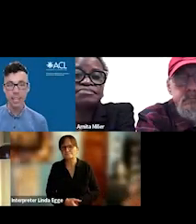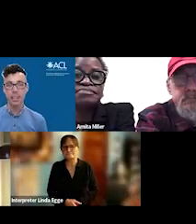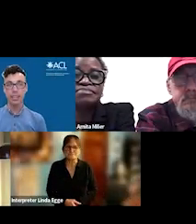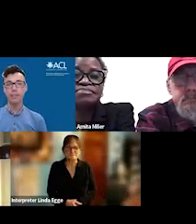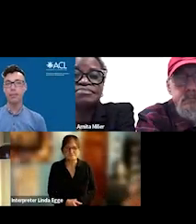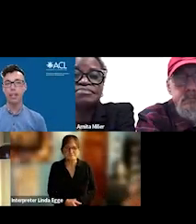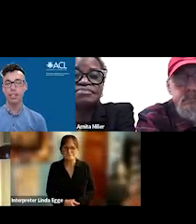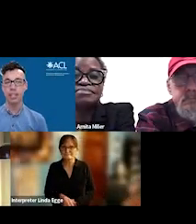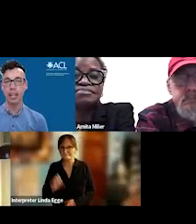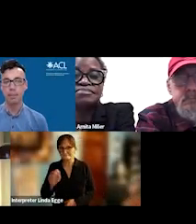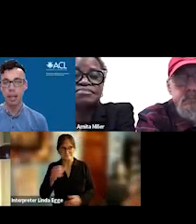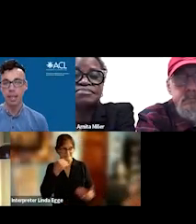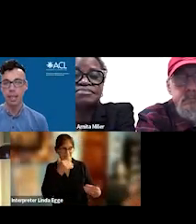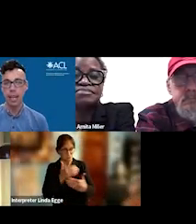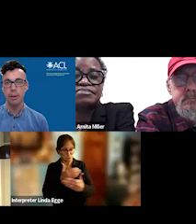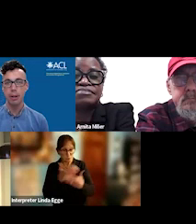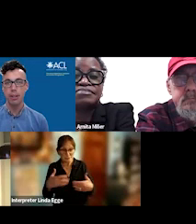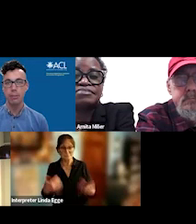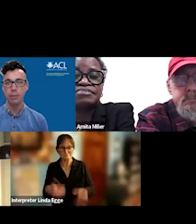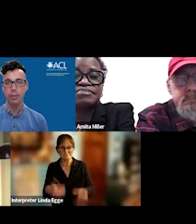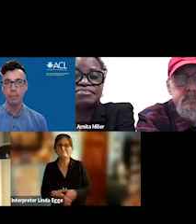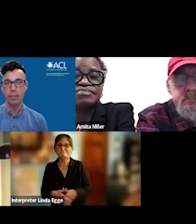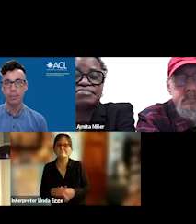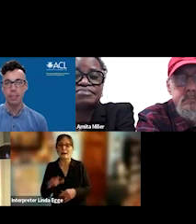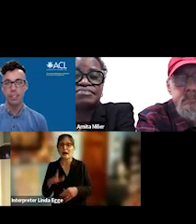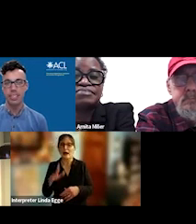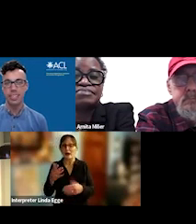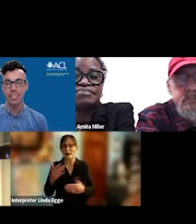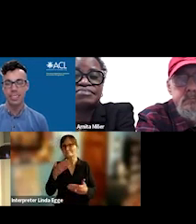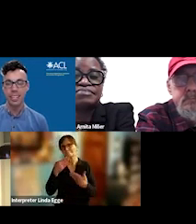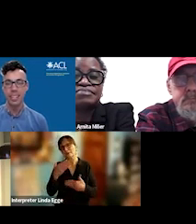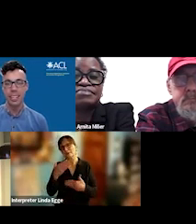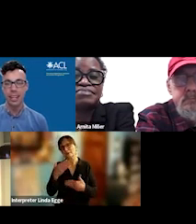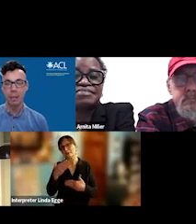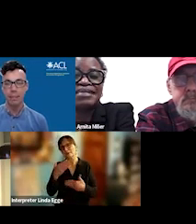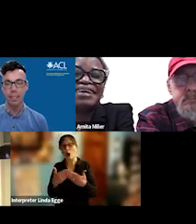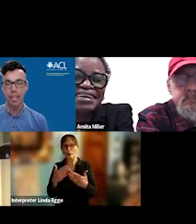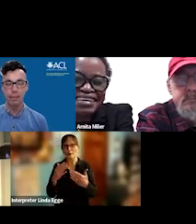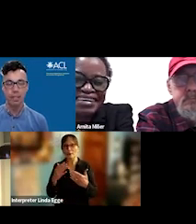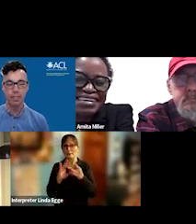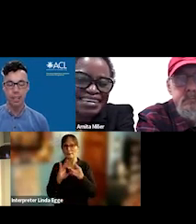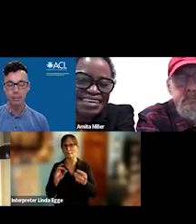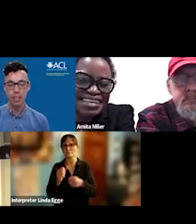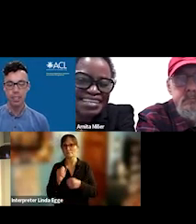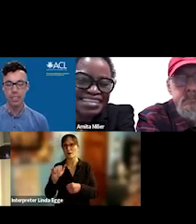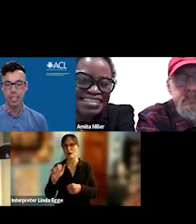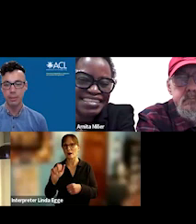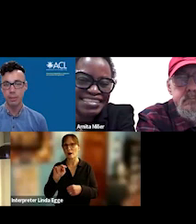Yeah, thank you very much, and I echo all the wonderful comments for Arnita and everything that was shared today.